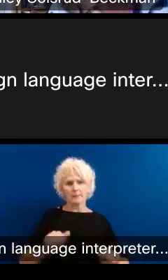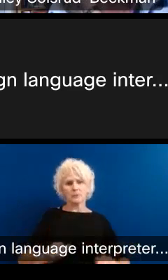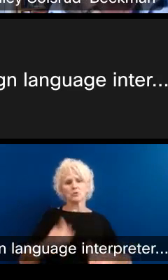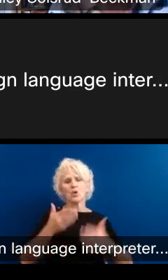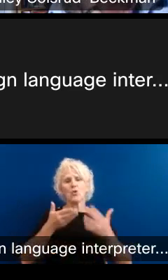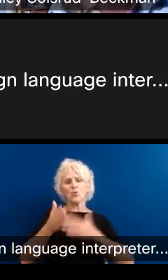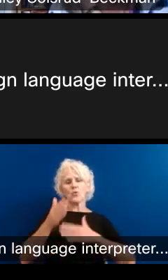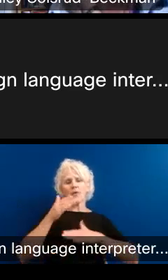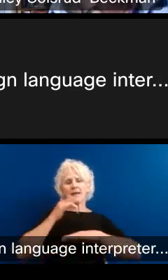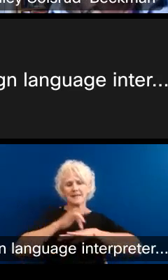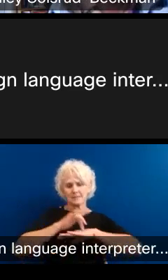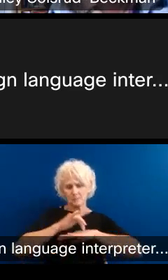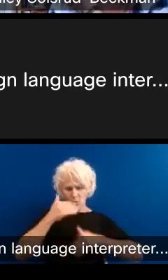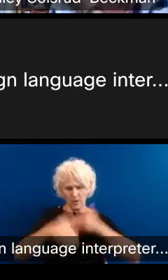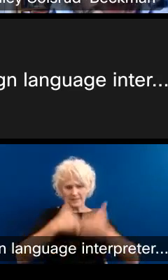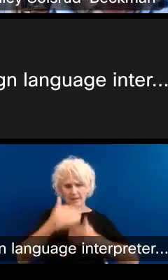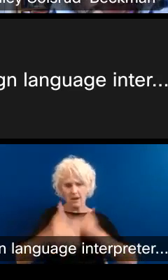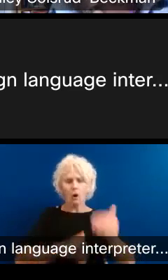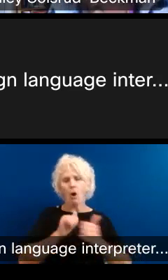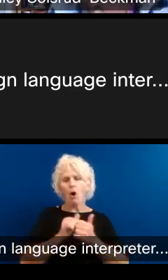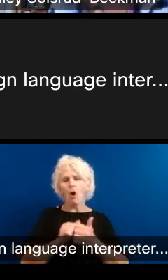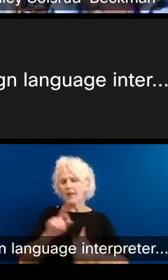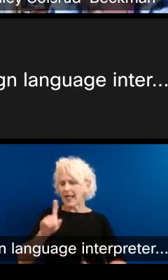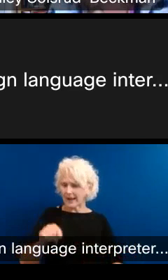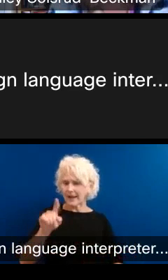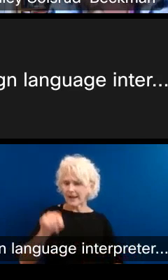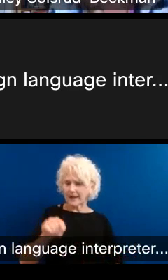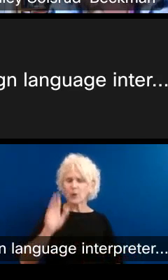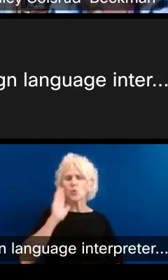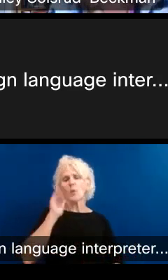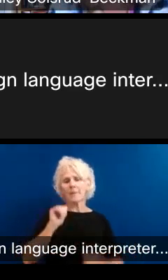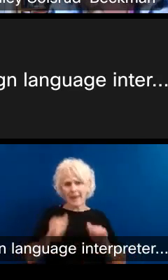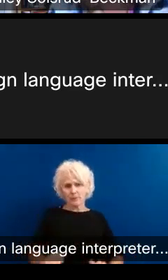all of those links will be clickable once we get it through that process